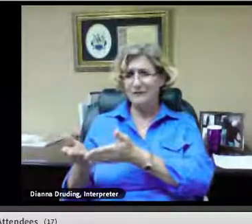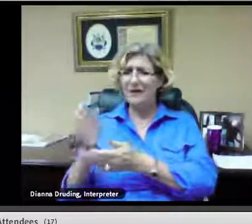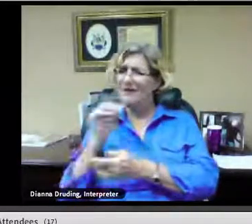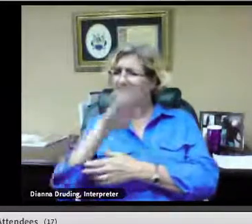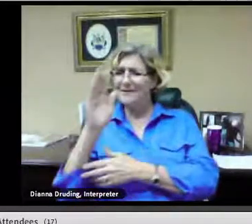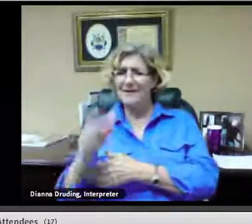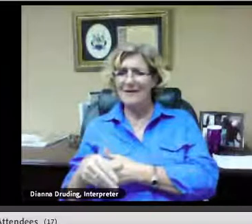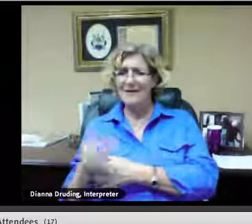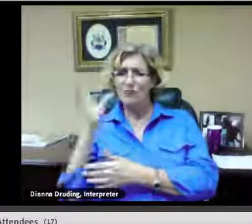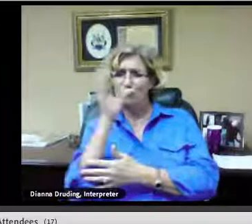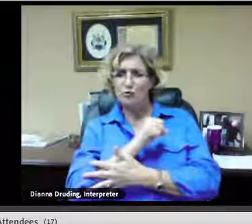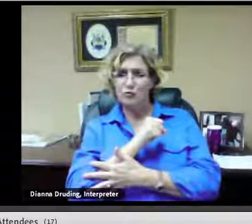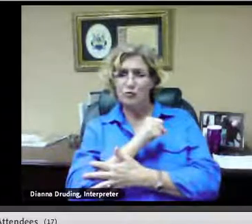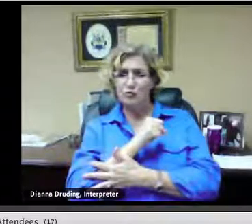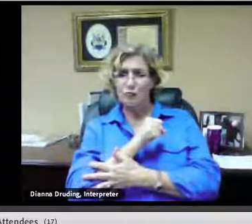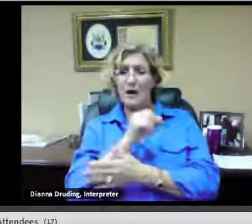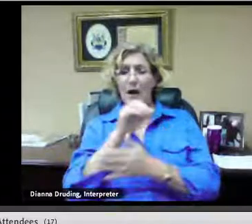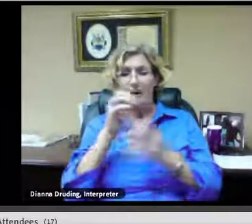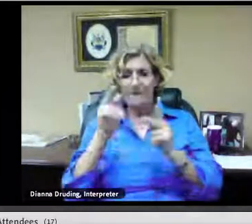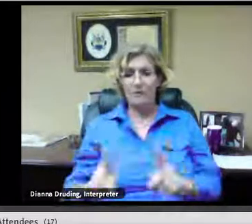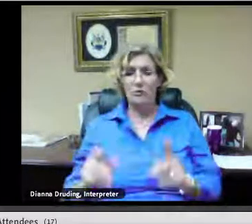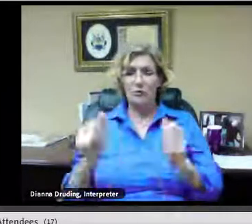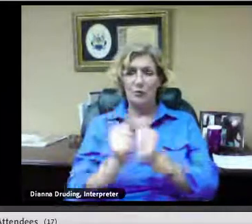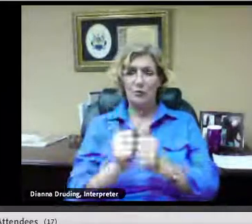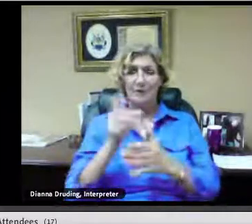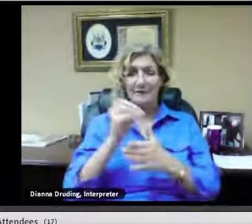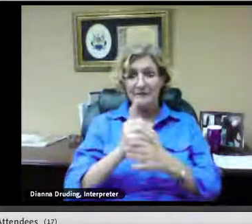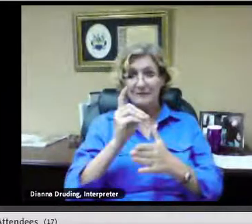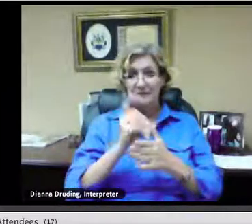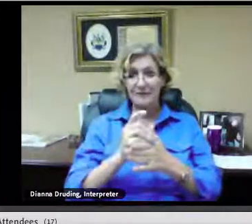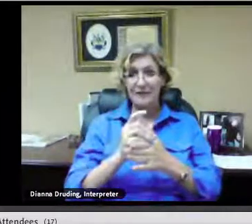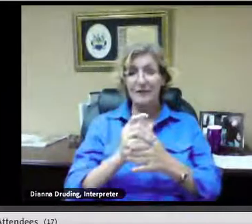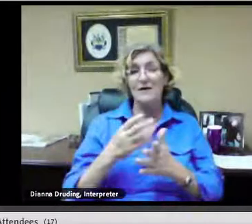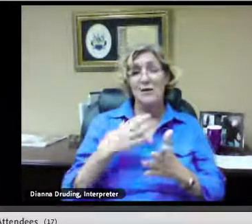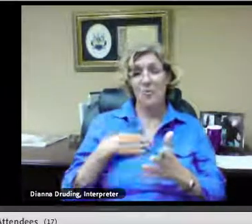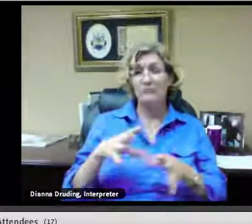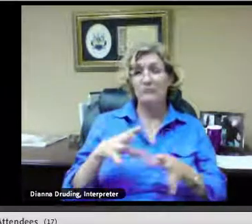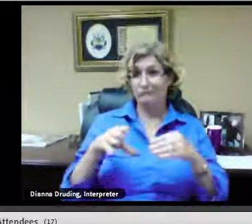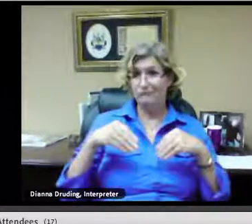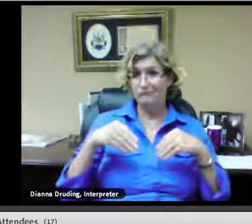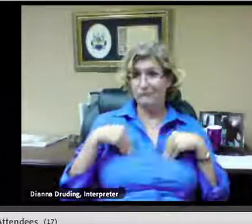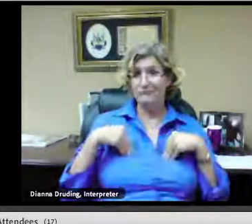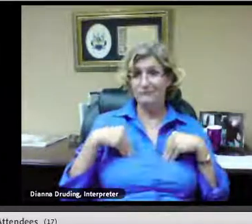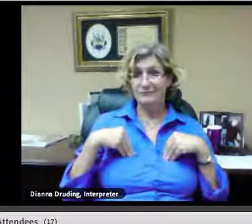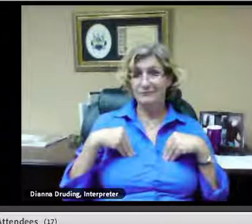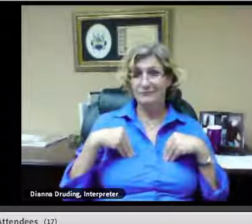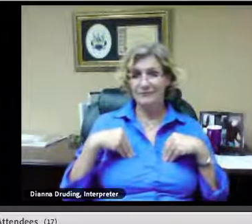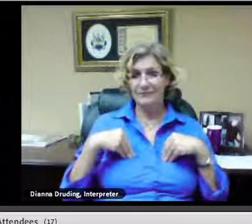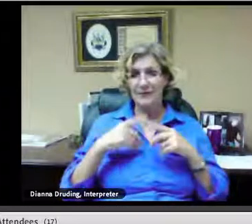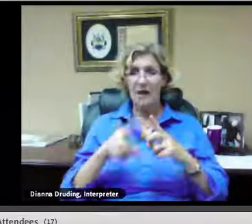When a personal -- Do not assume when a person with a disability is in public, they are being escorted by a caregiver, that they're not alone.